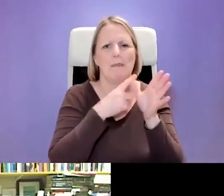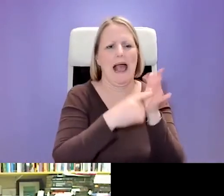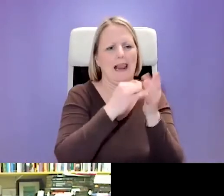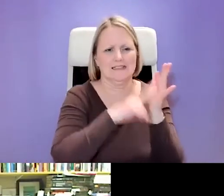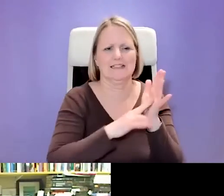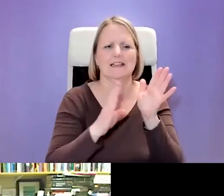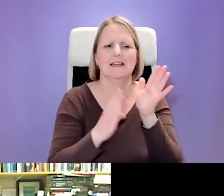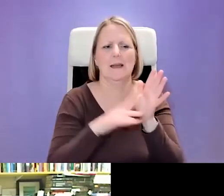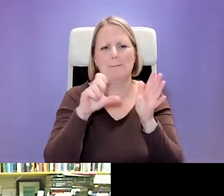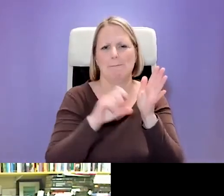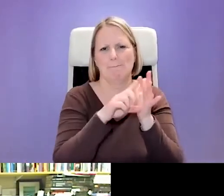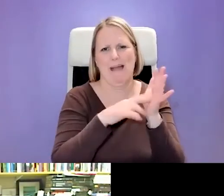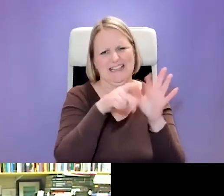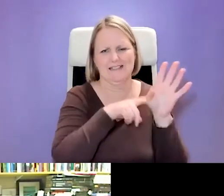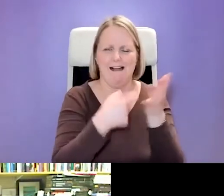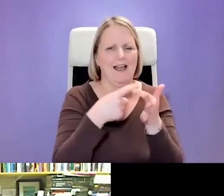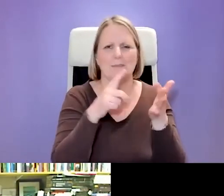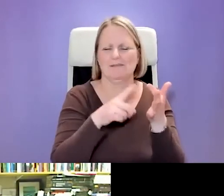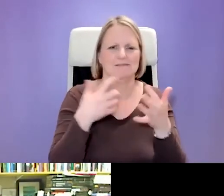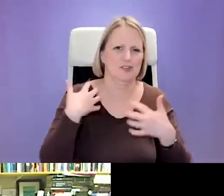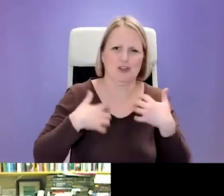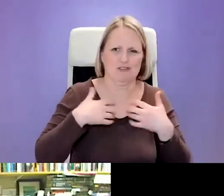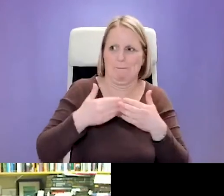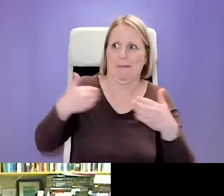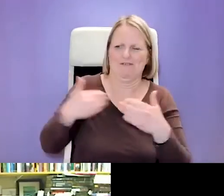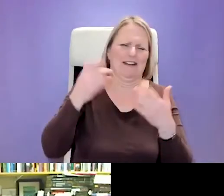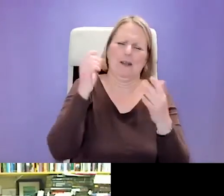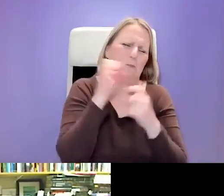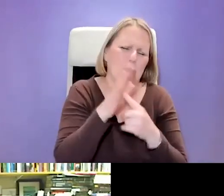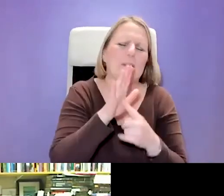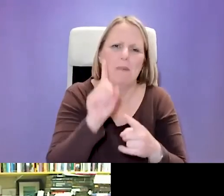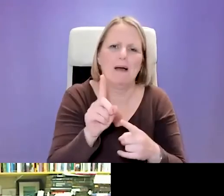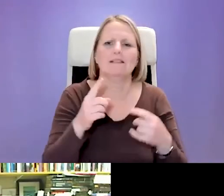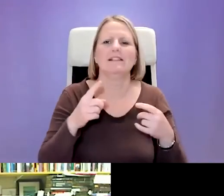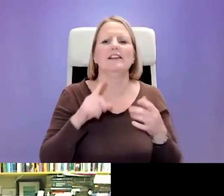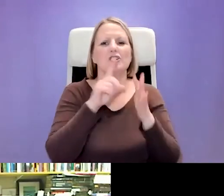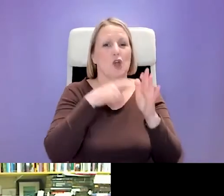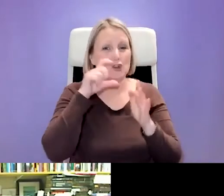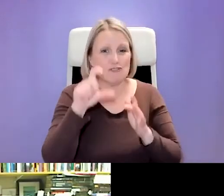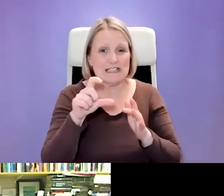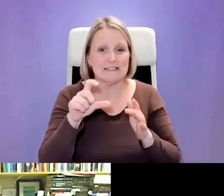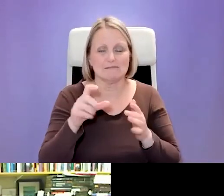but the point is that Chrysostom is just my way of attacking that position